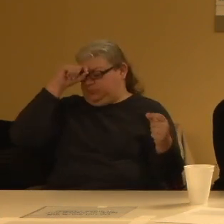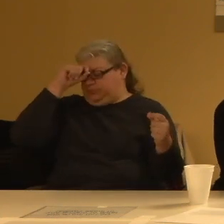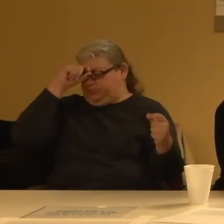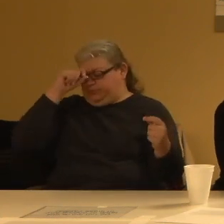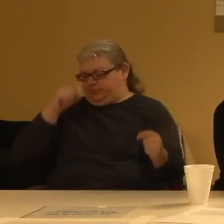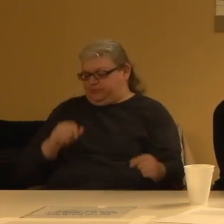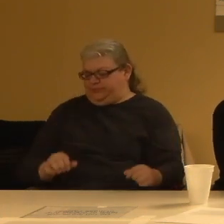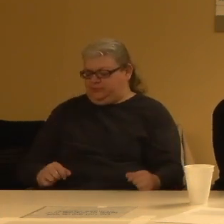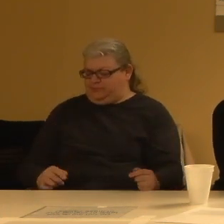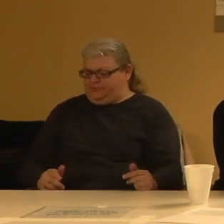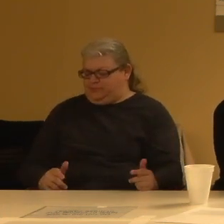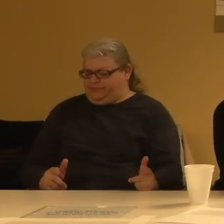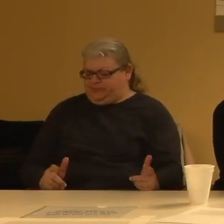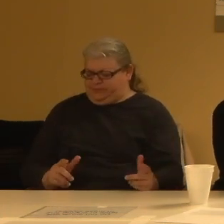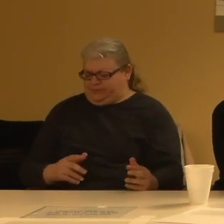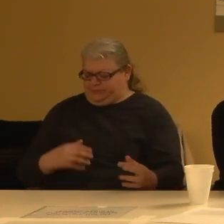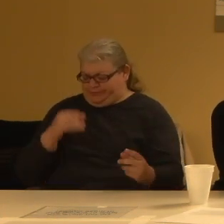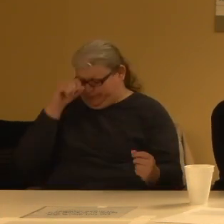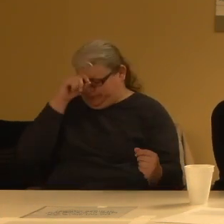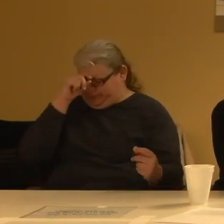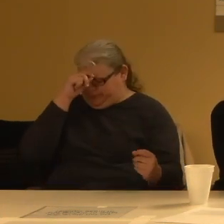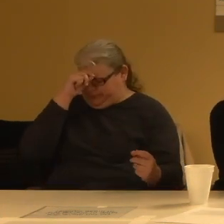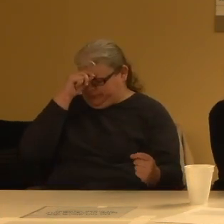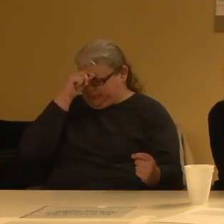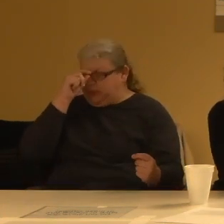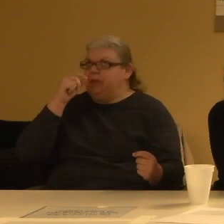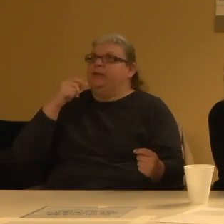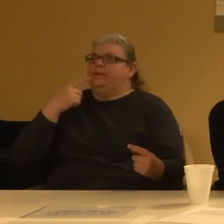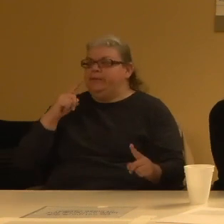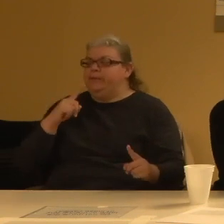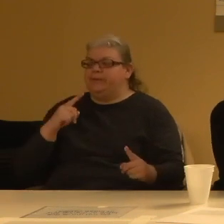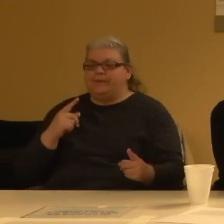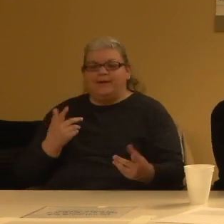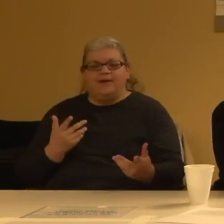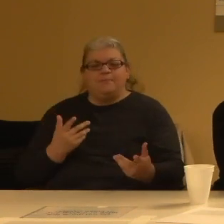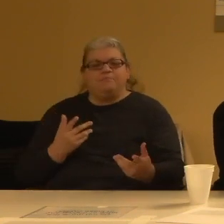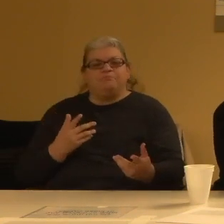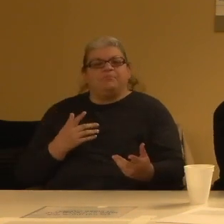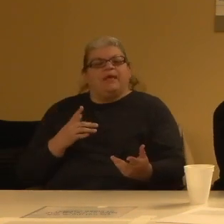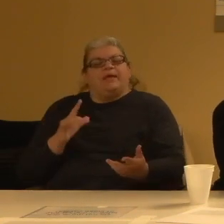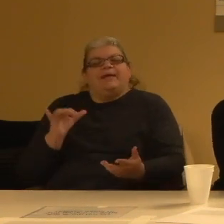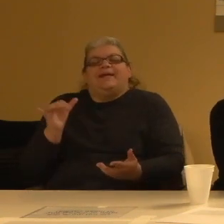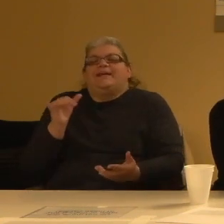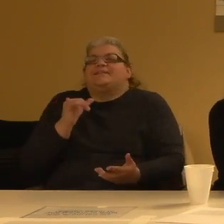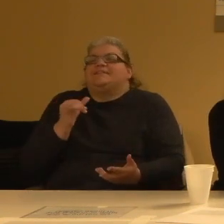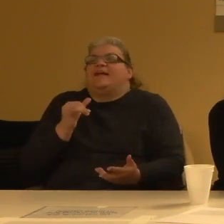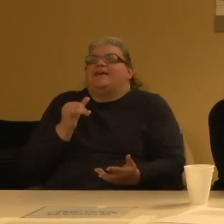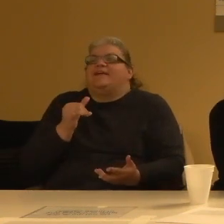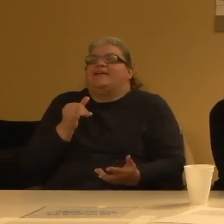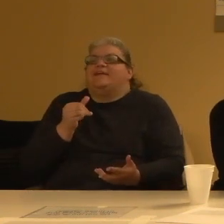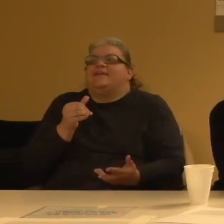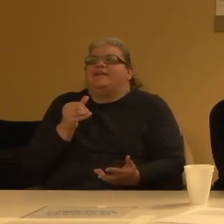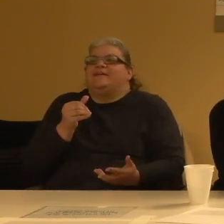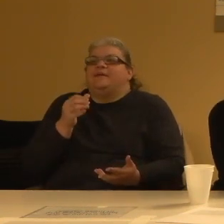I mean it was, yeah because like, our child was threatened, it was like being a parent. Well it isn't like being a parent because you are not the